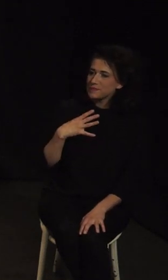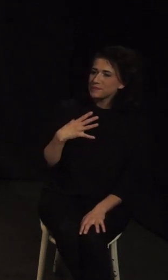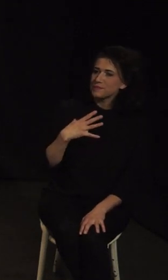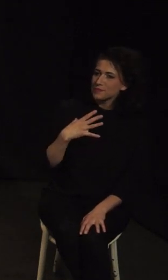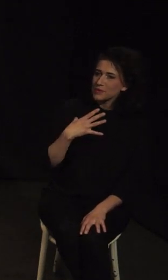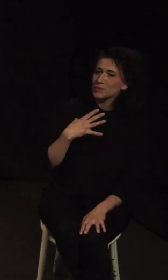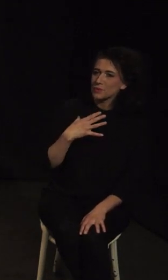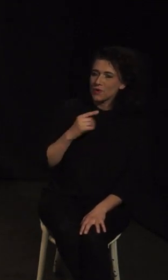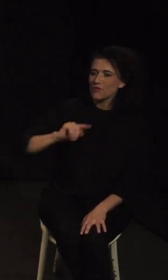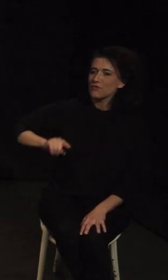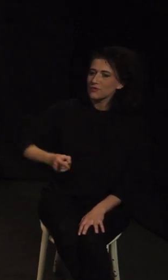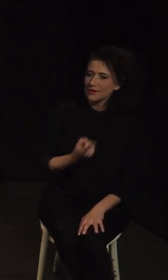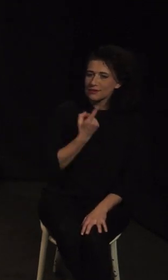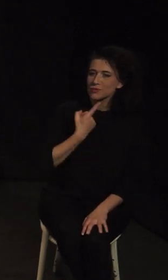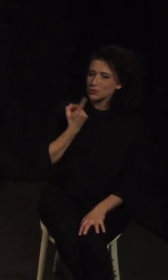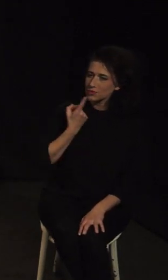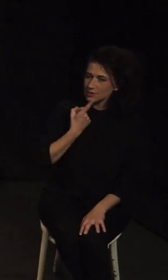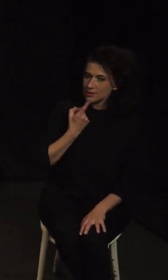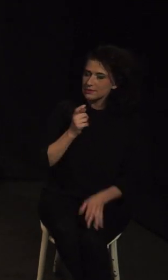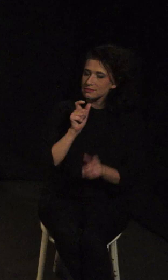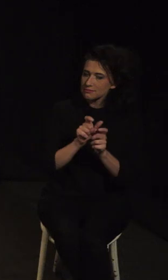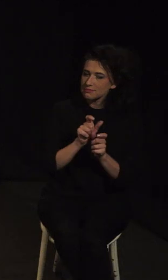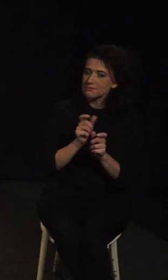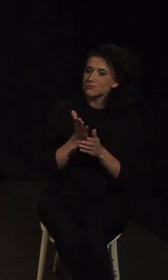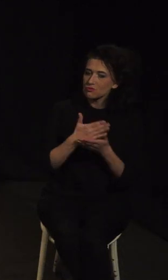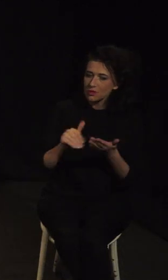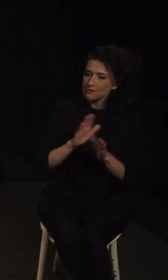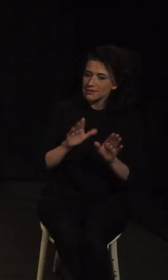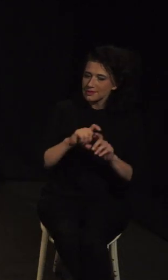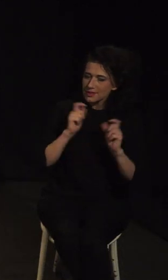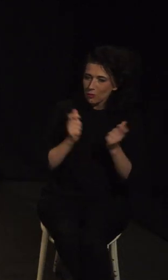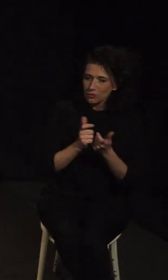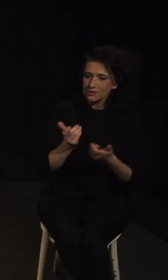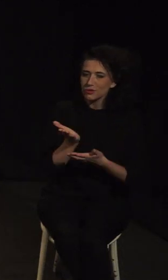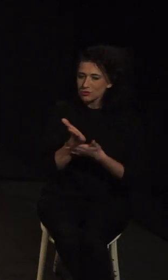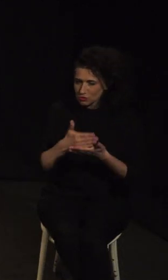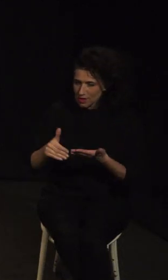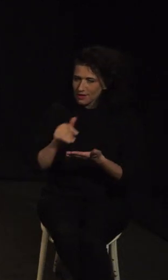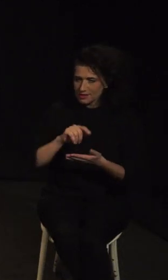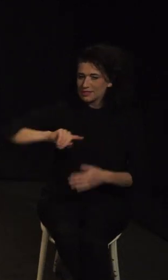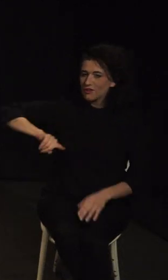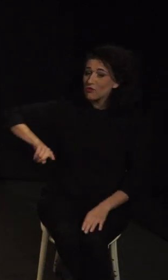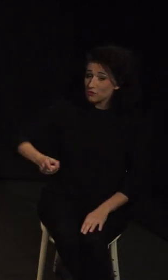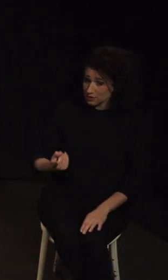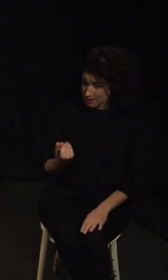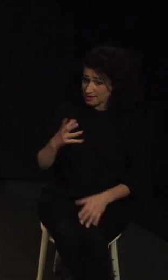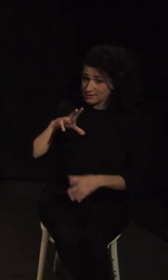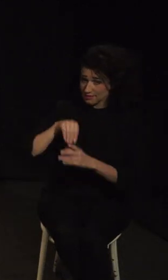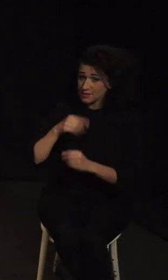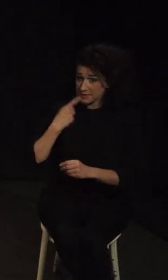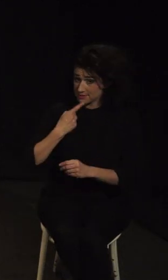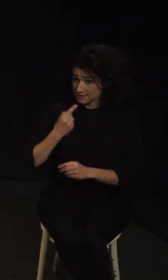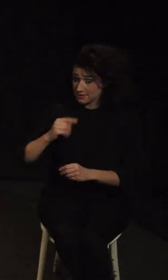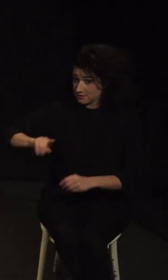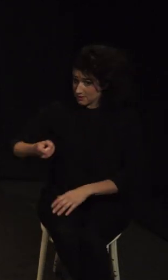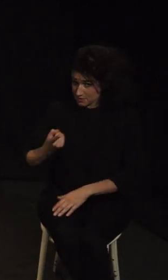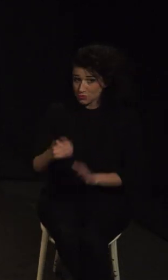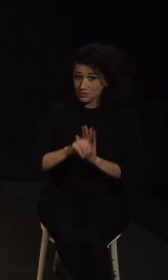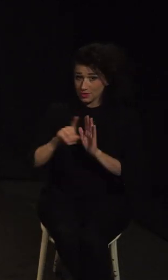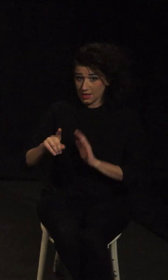of "Pan Tadeusz" in France in the French language for the Polish community.